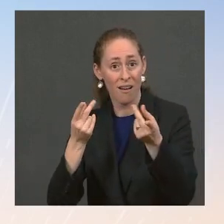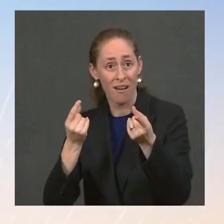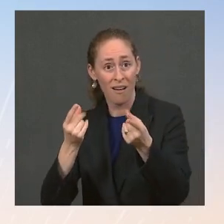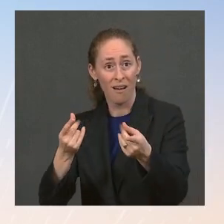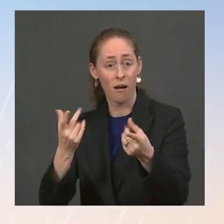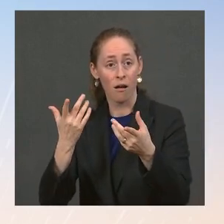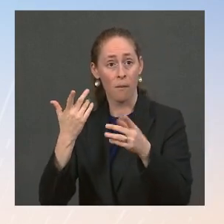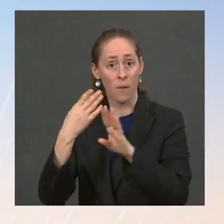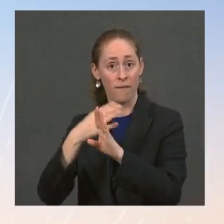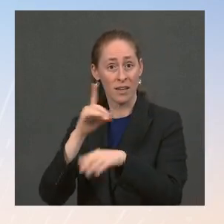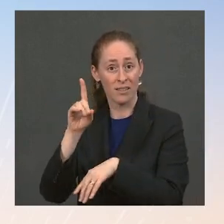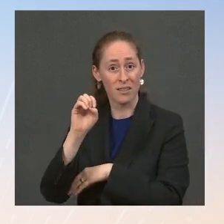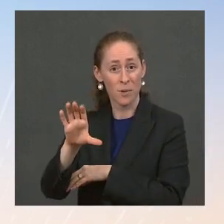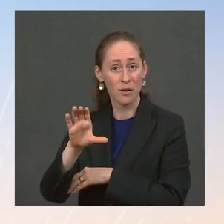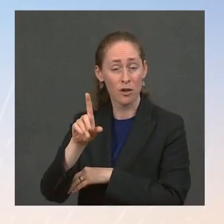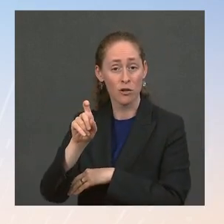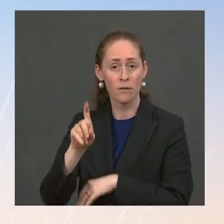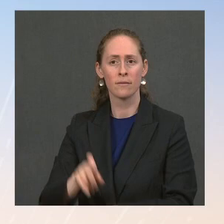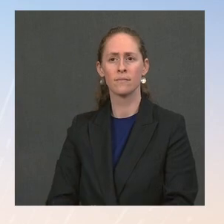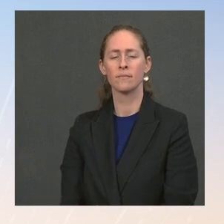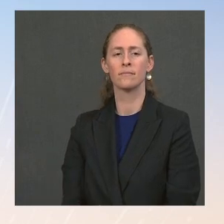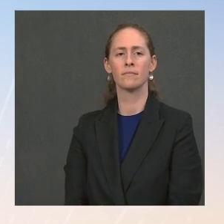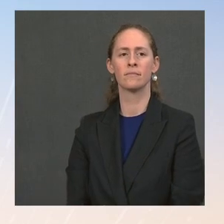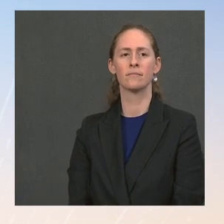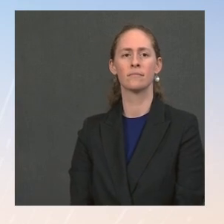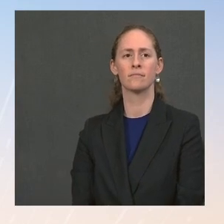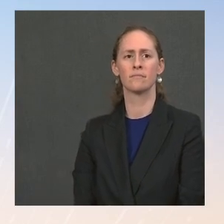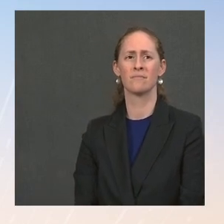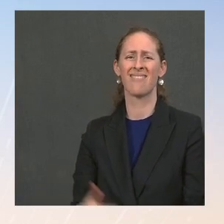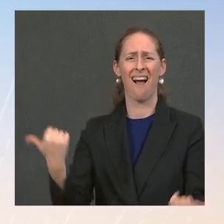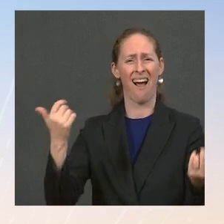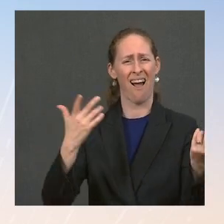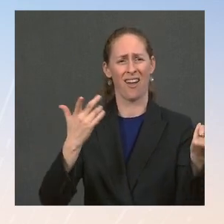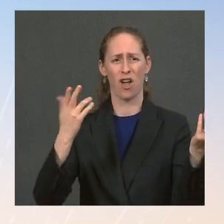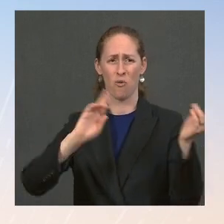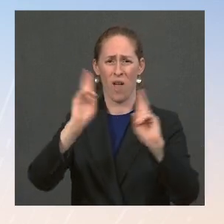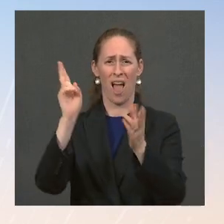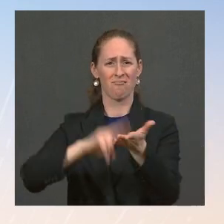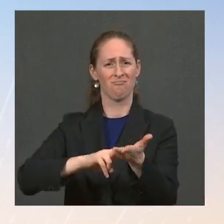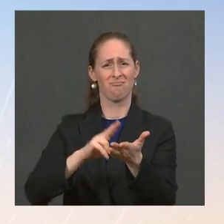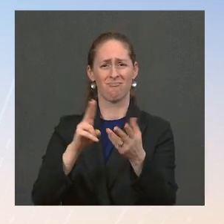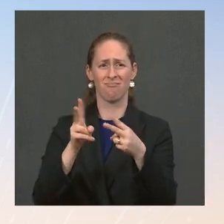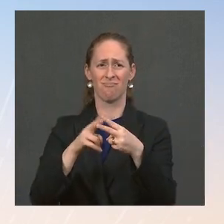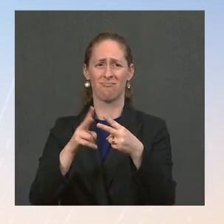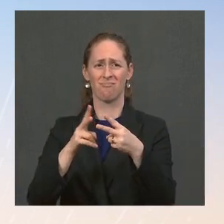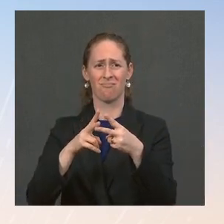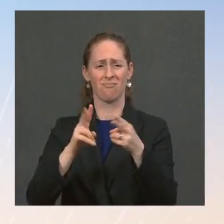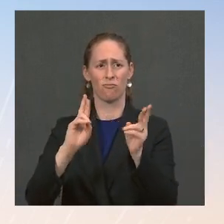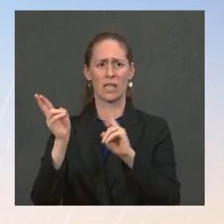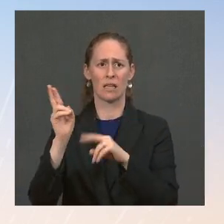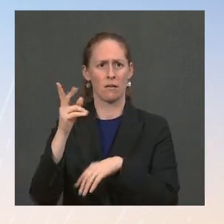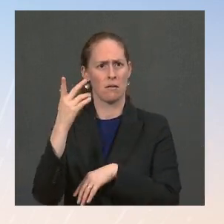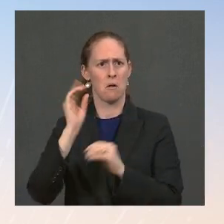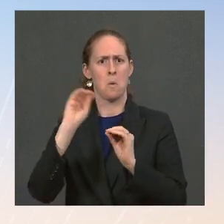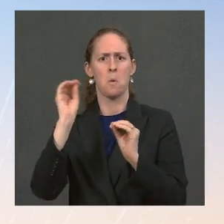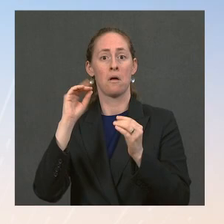Ms. Psaki: The President wants to move forward as quickly as possible, but I'm not going to set new deadlines. The Press: And on the debt ceiling again,